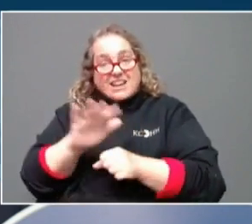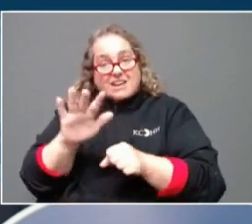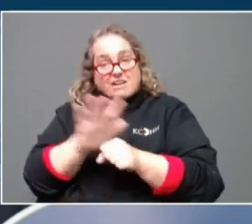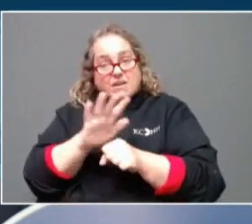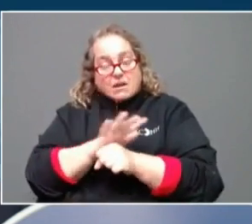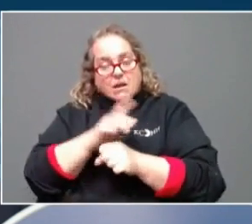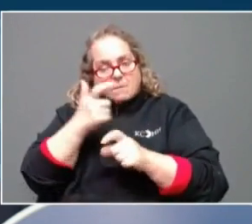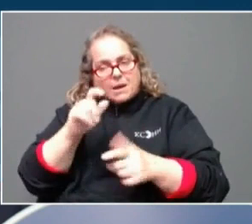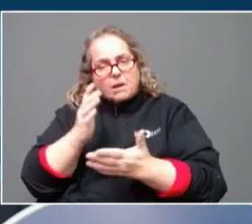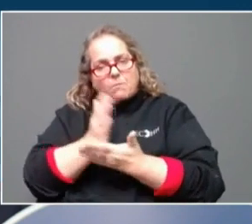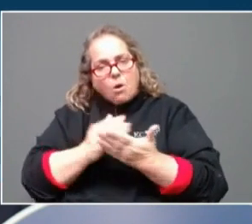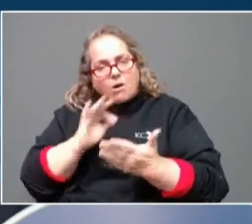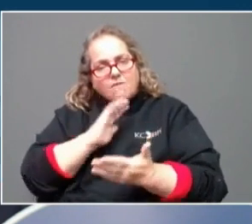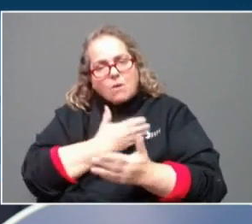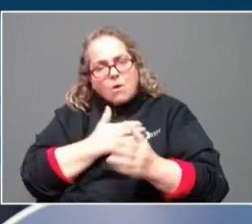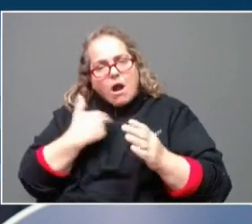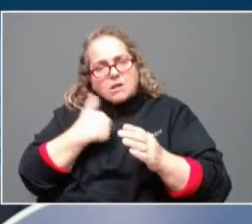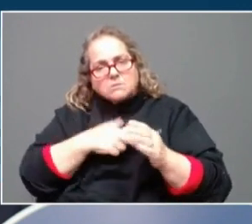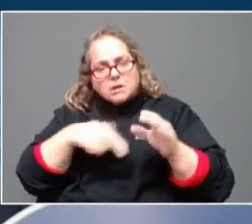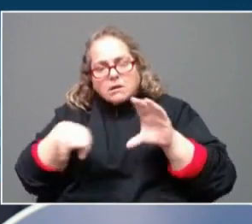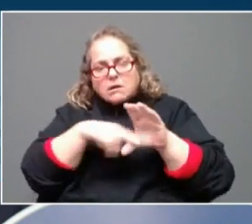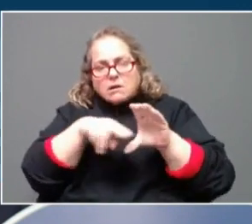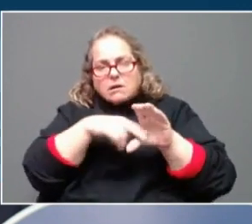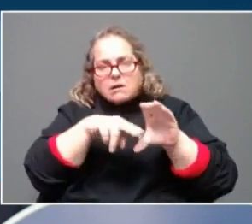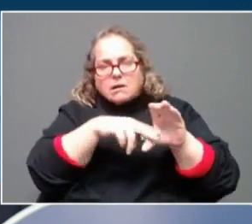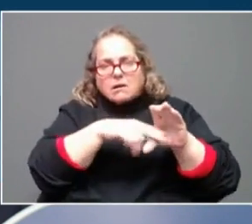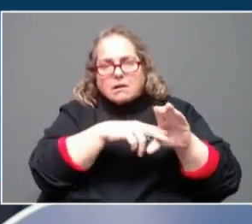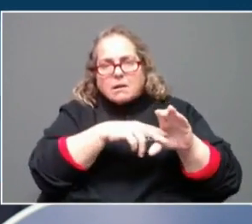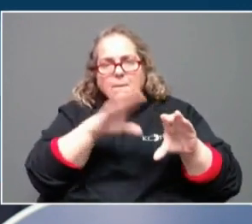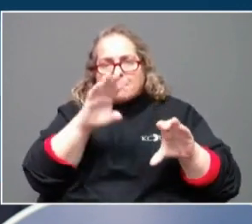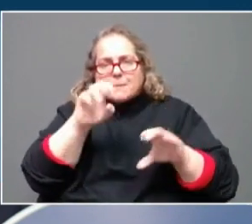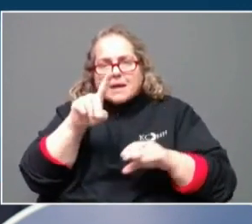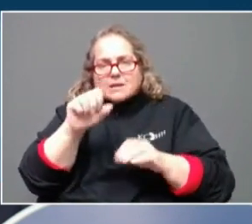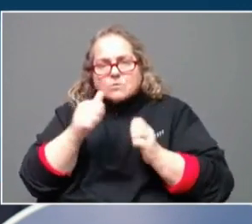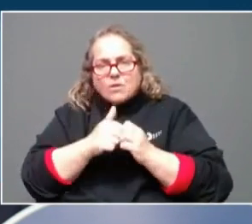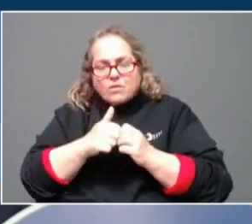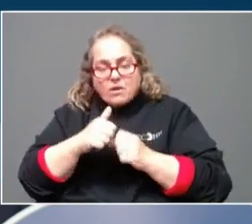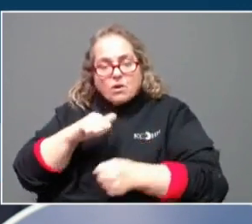capacity specifically with covid patients. And the issue about are they